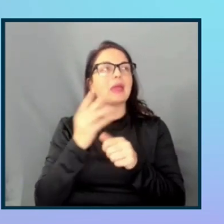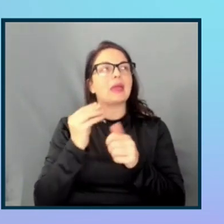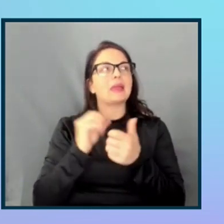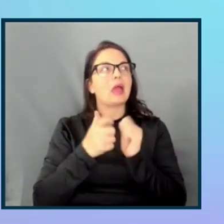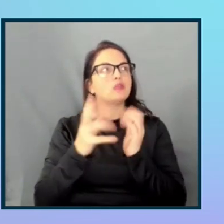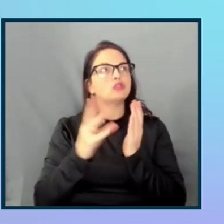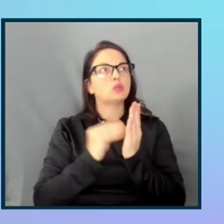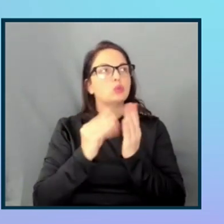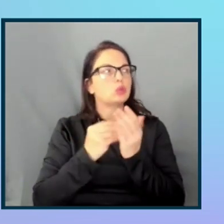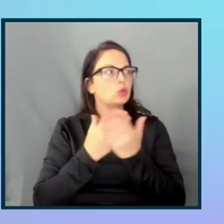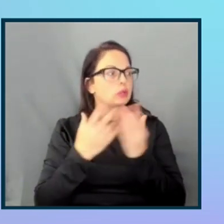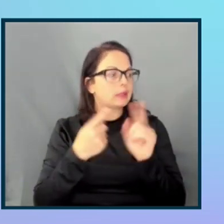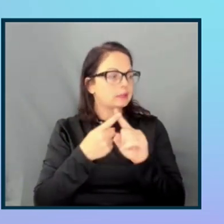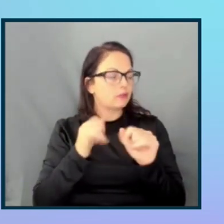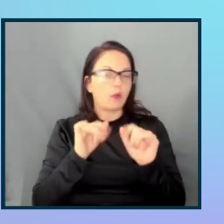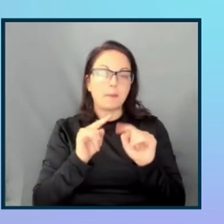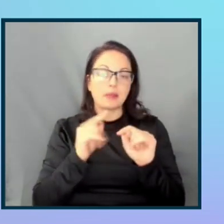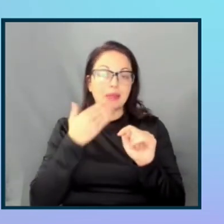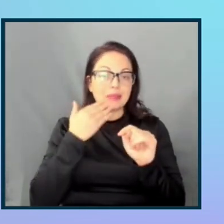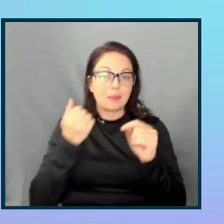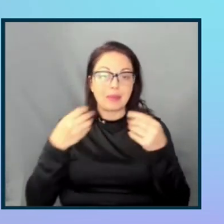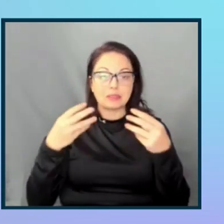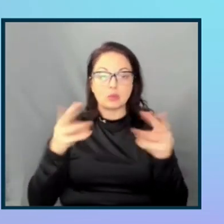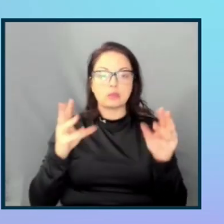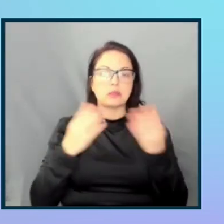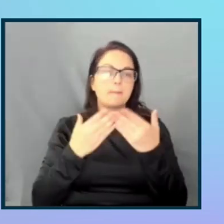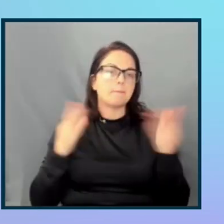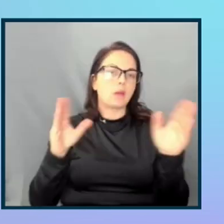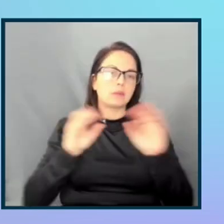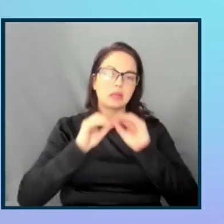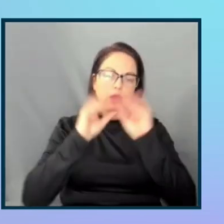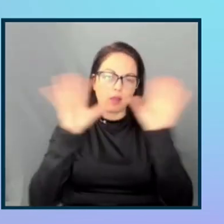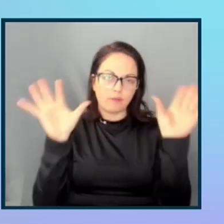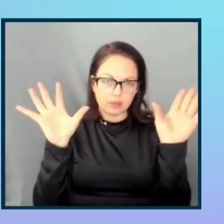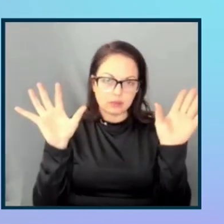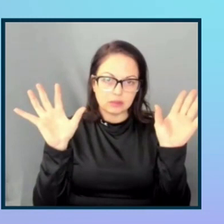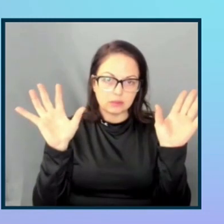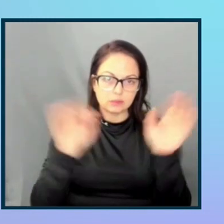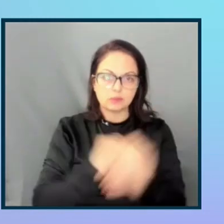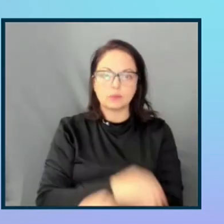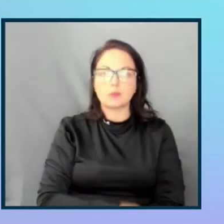The best way is to make it very publicly obvious where and how you can report an issue.